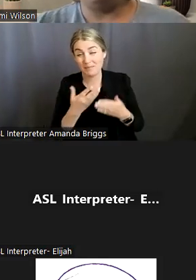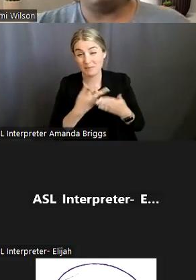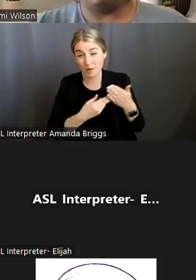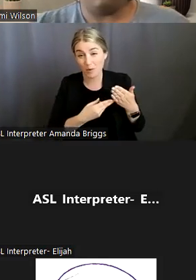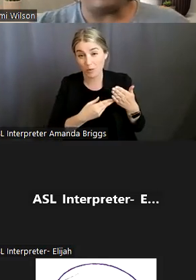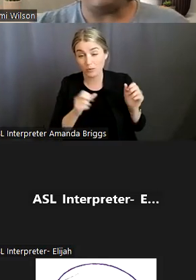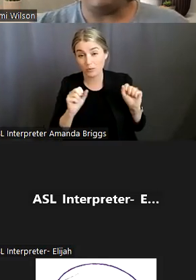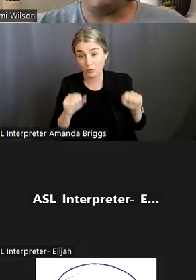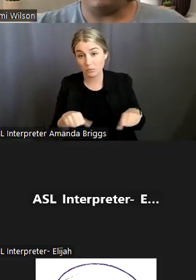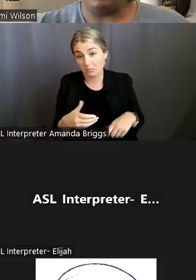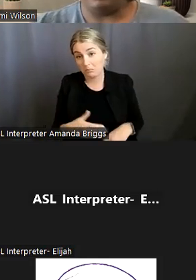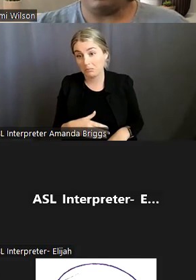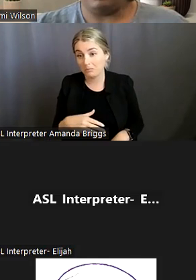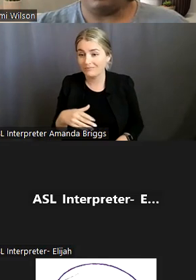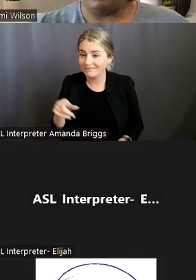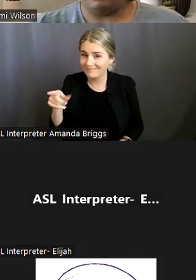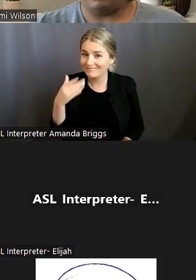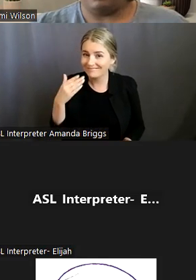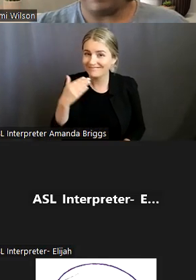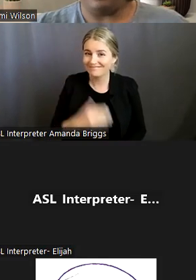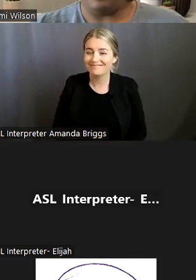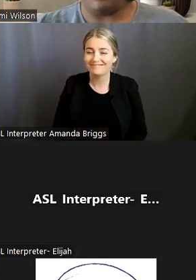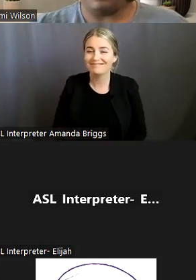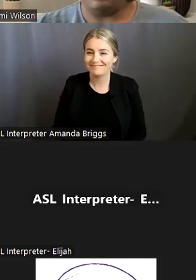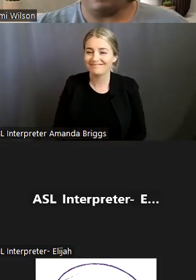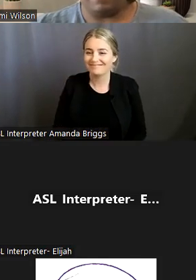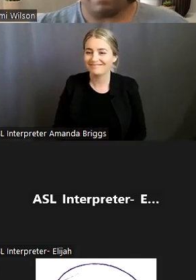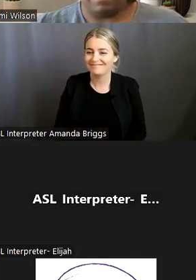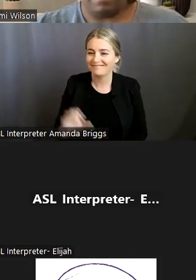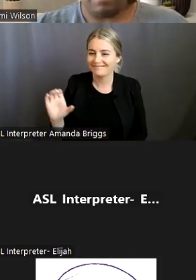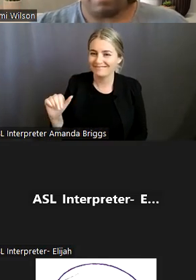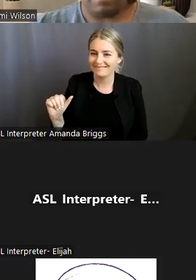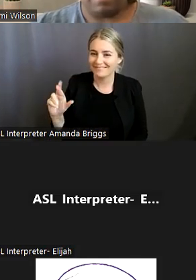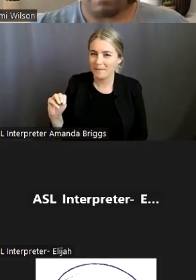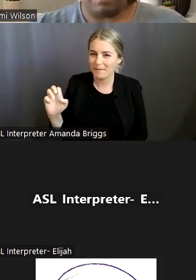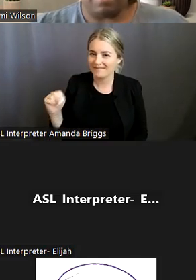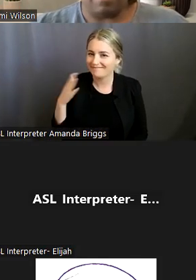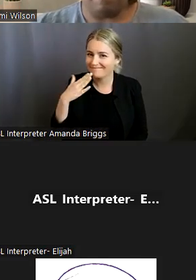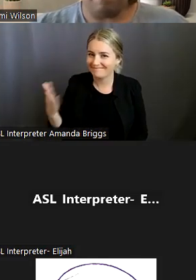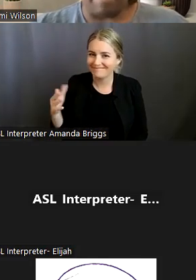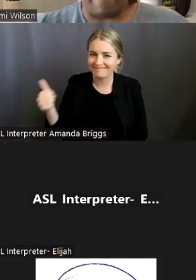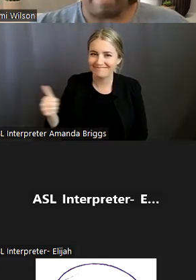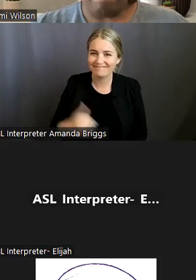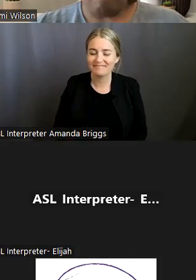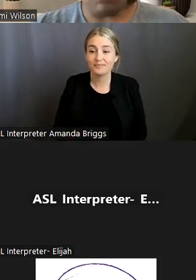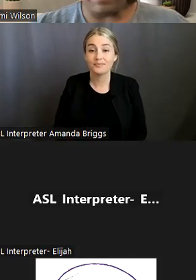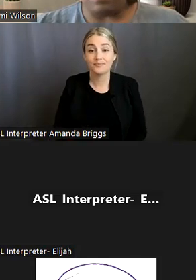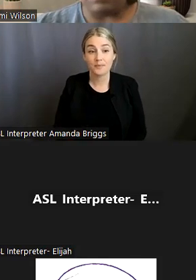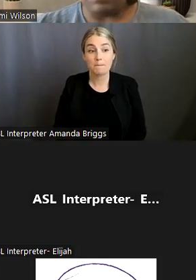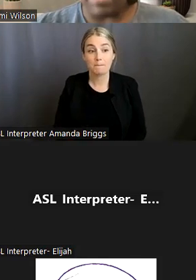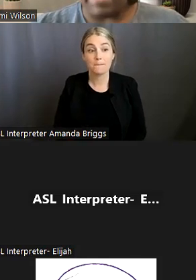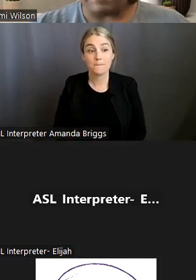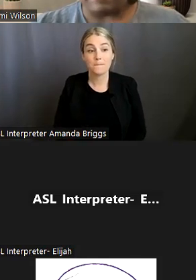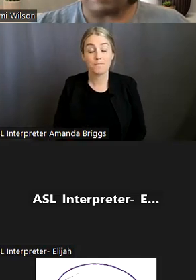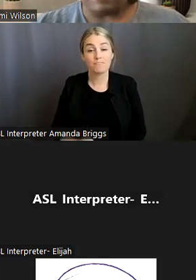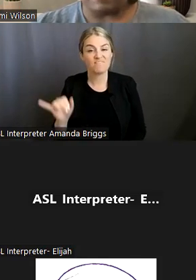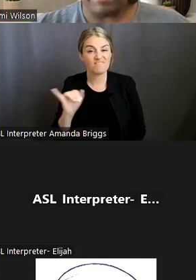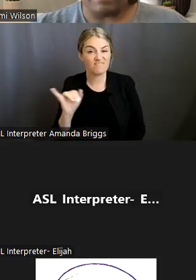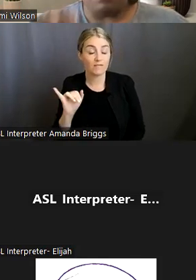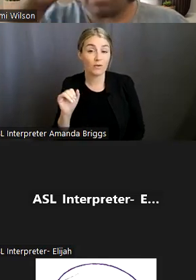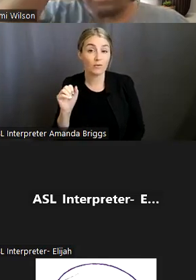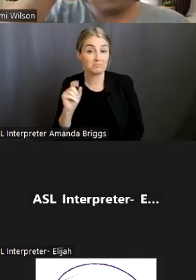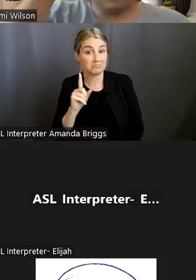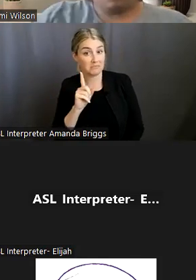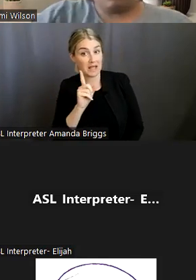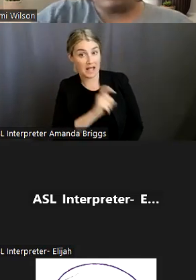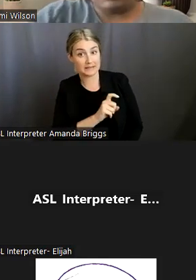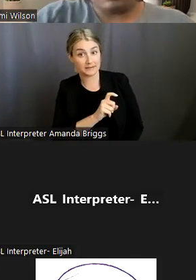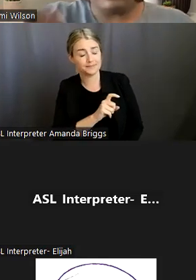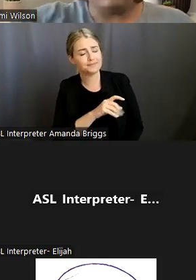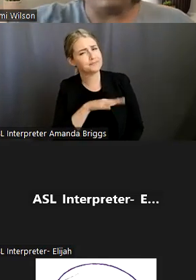Very good, thank you Carmen. We can also ask Kelly what she's already doing